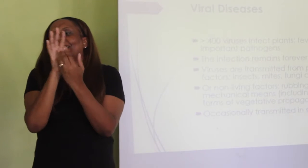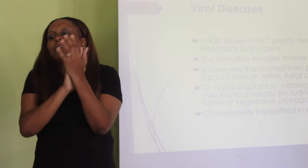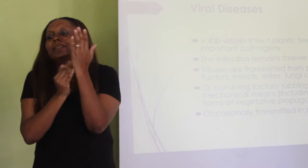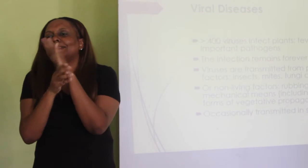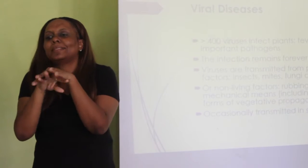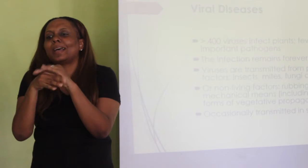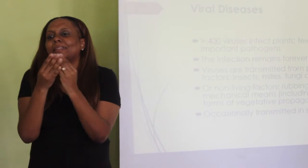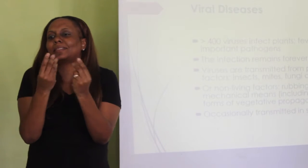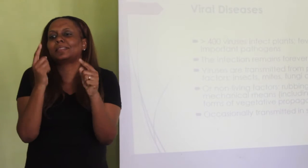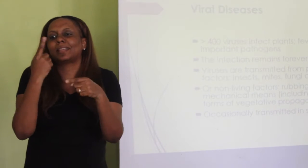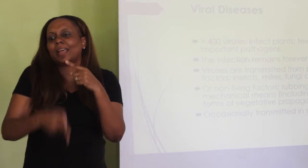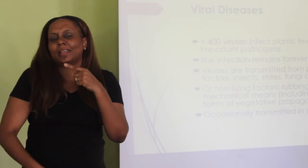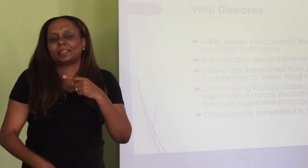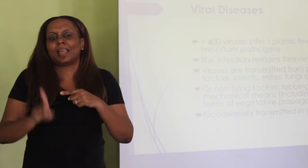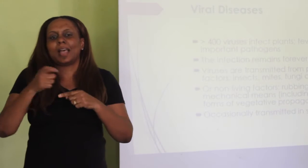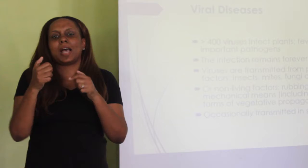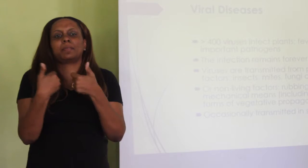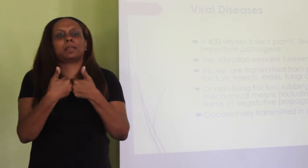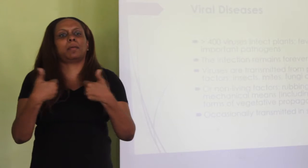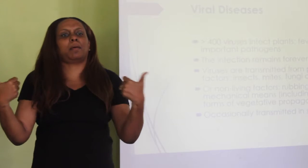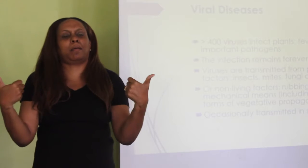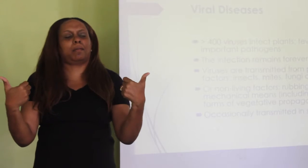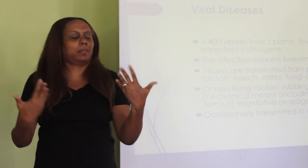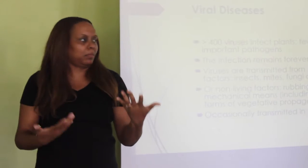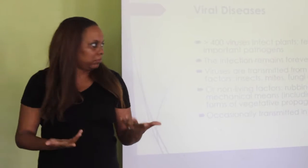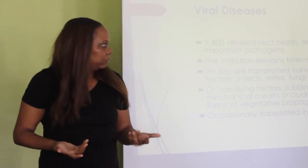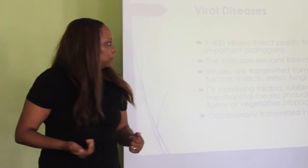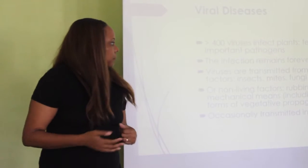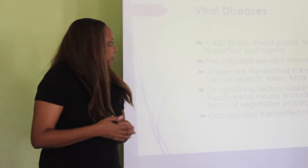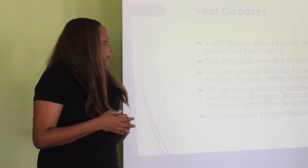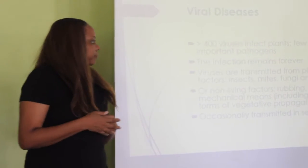goes through your field or in your backyard of people that comes in their